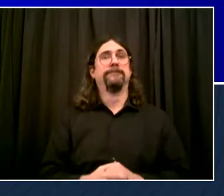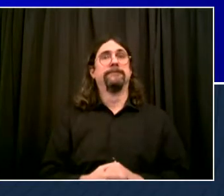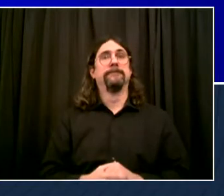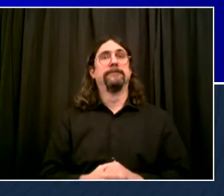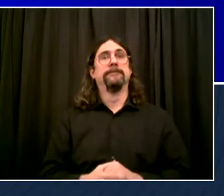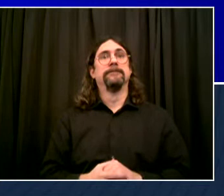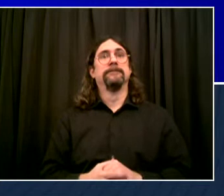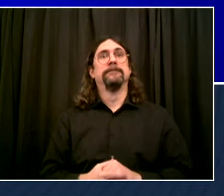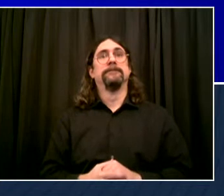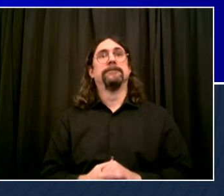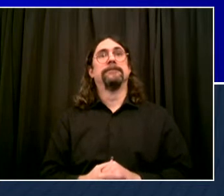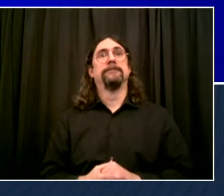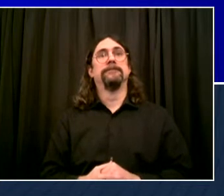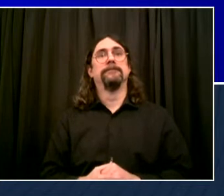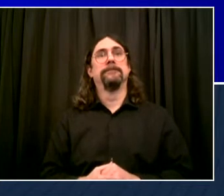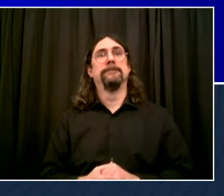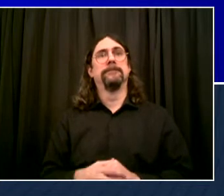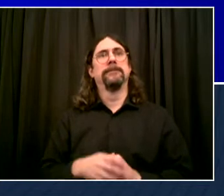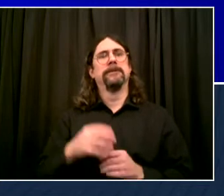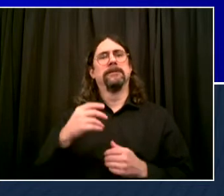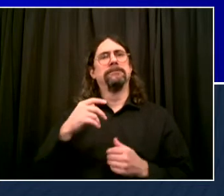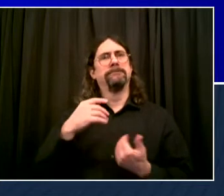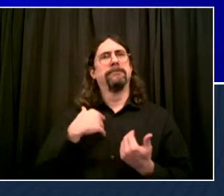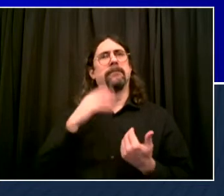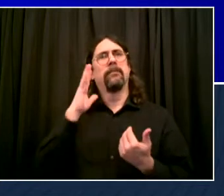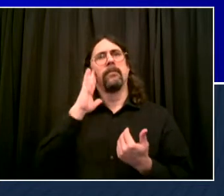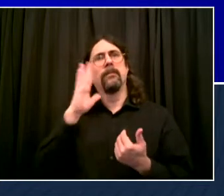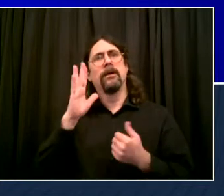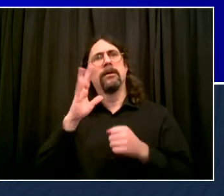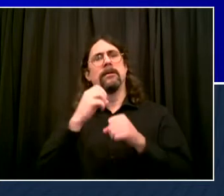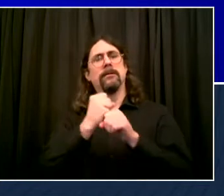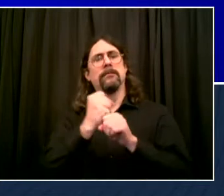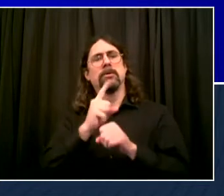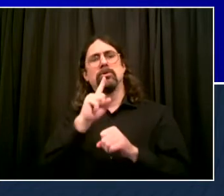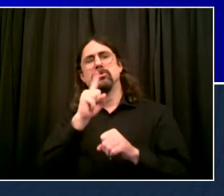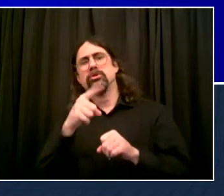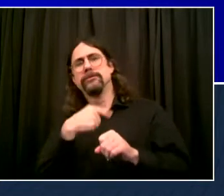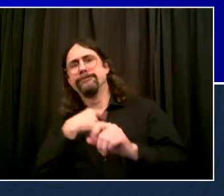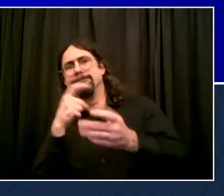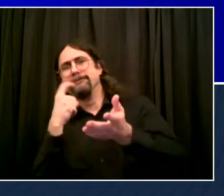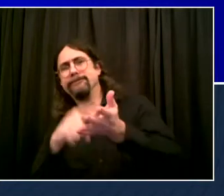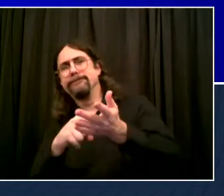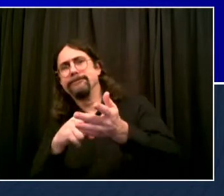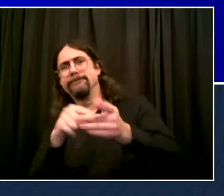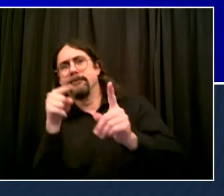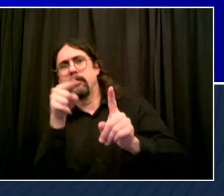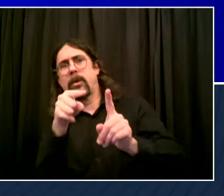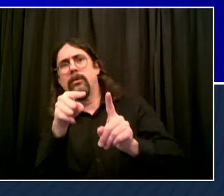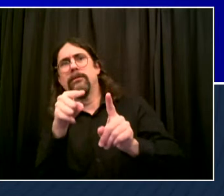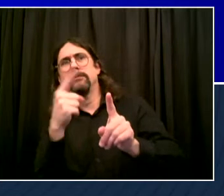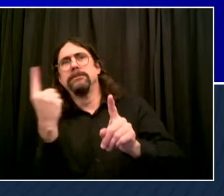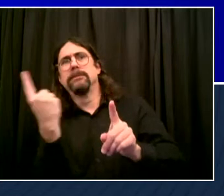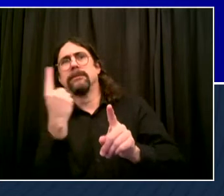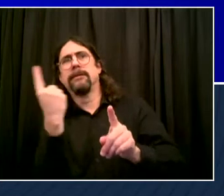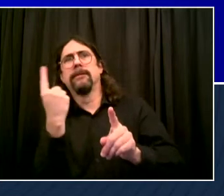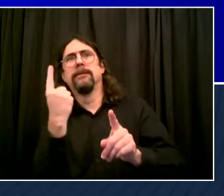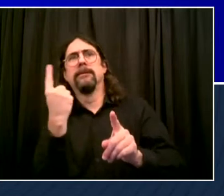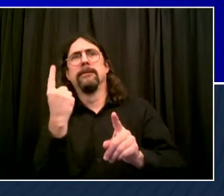LET'S TALK ABOUT HER INDICATORS FOR THE DAY. I'M GOING TO